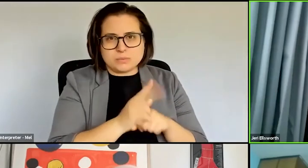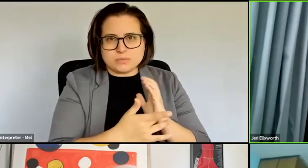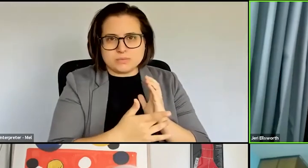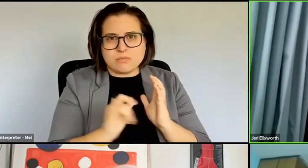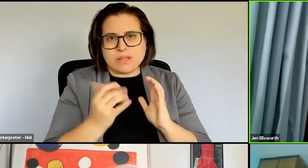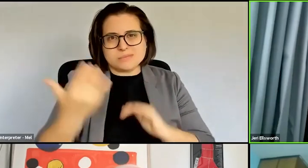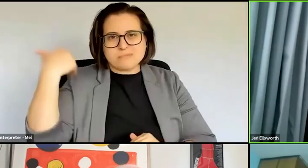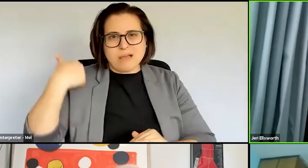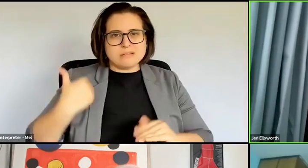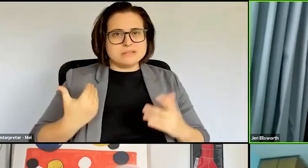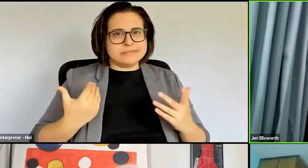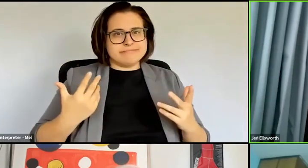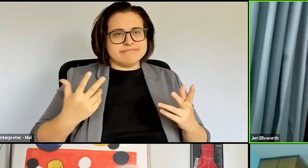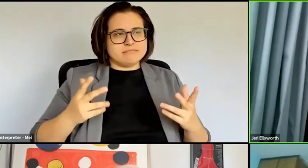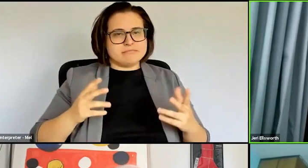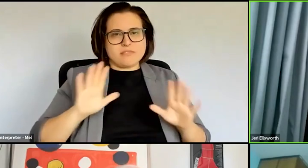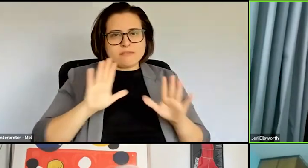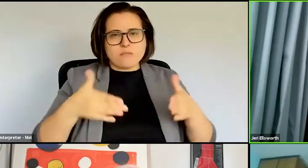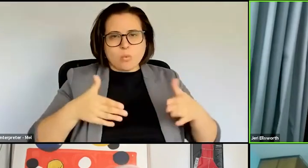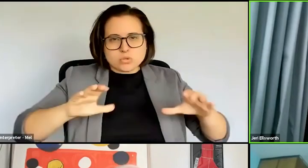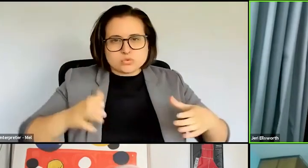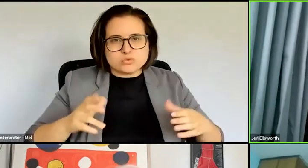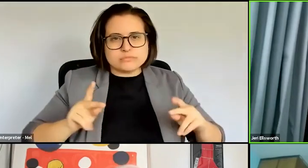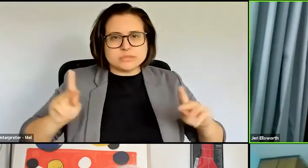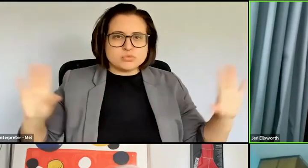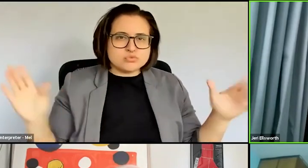and trying to guess, and you know all the biases with that are gone, you can actually